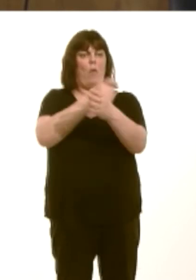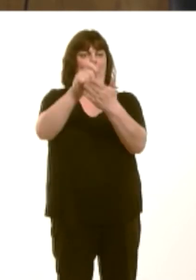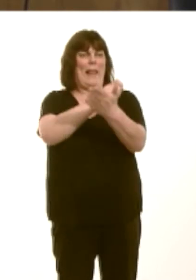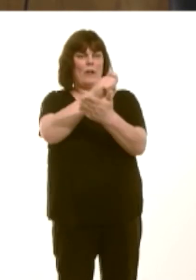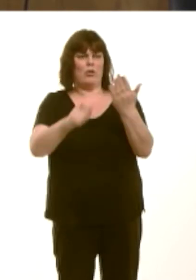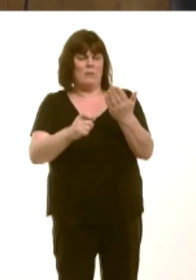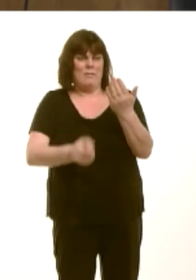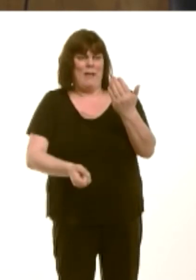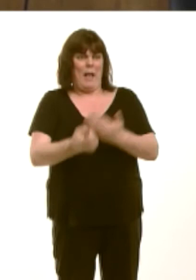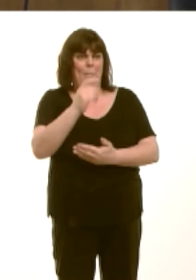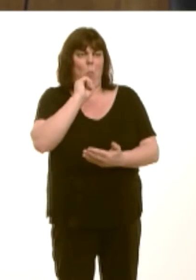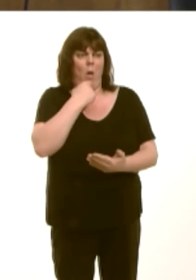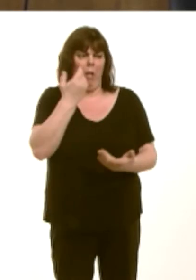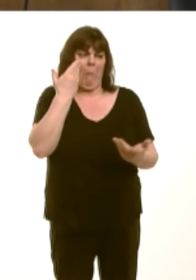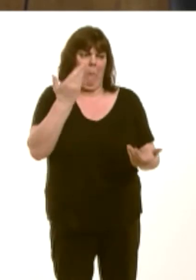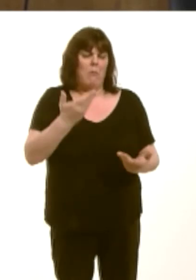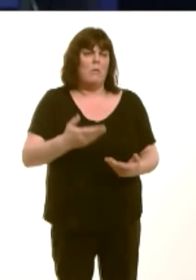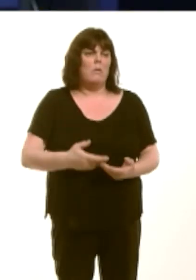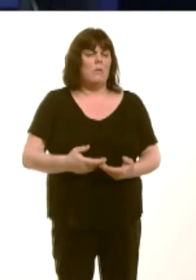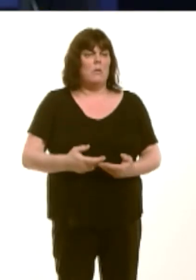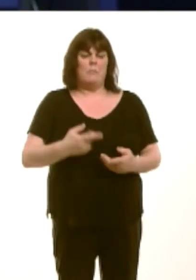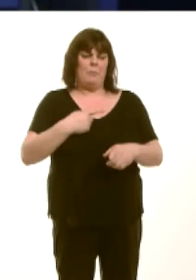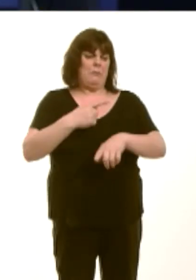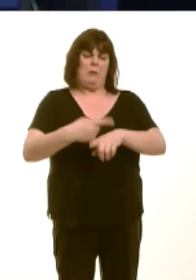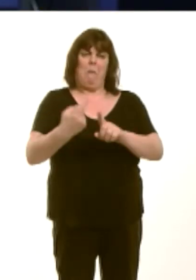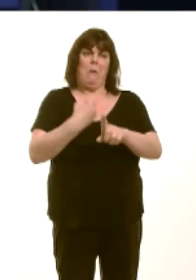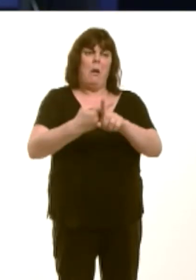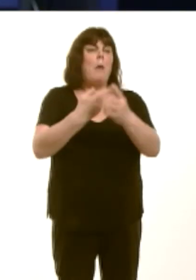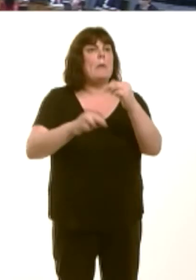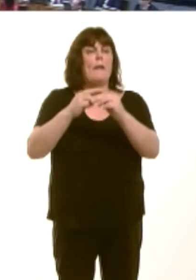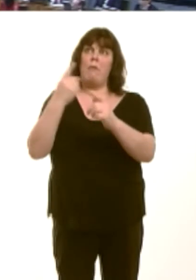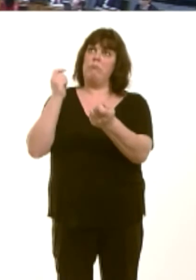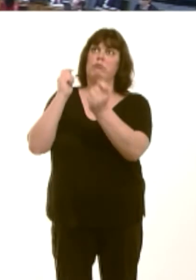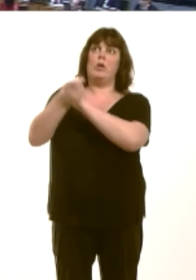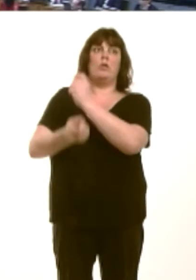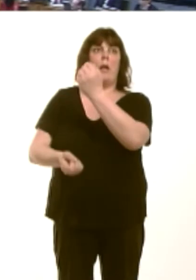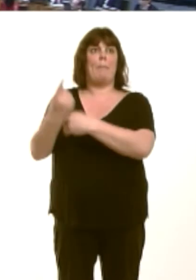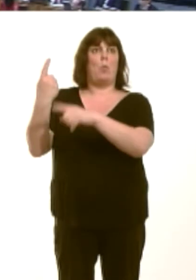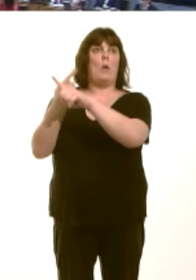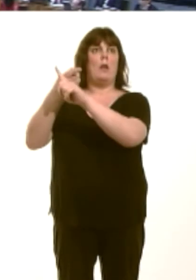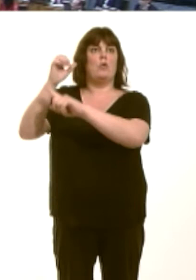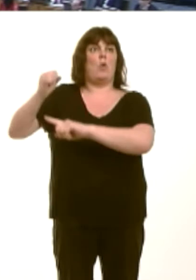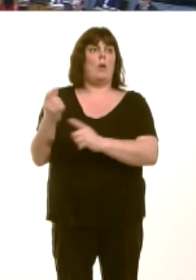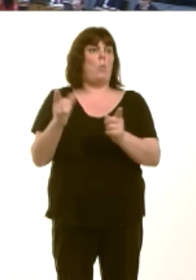if thereís any mention of these changes happening swiftly in Scotland, then why not in Wales? Andrew R.T.